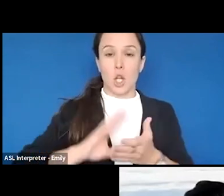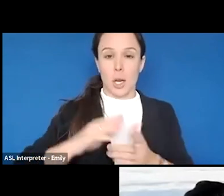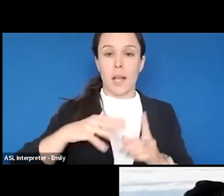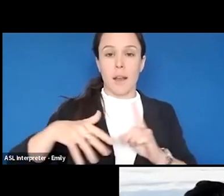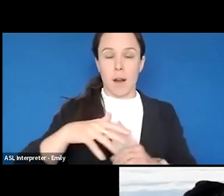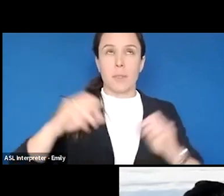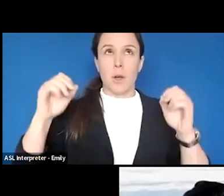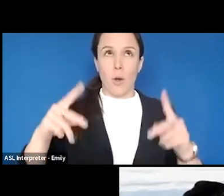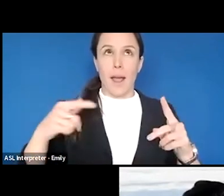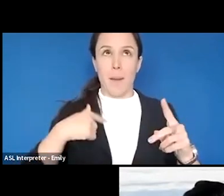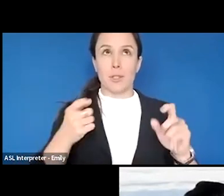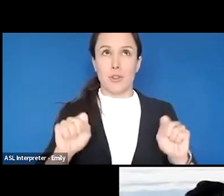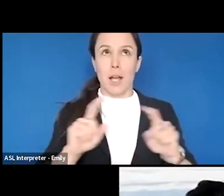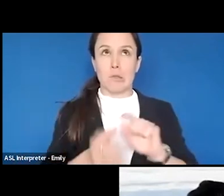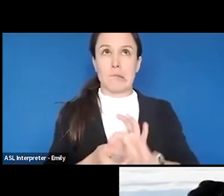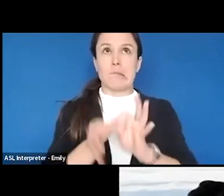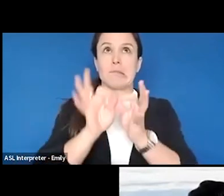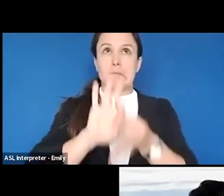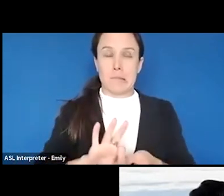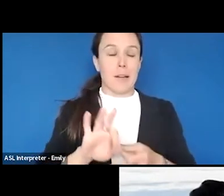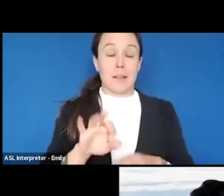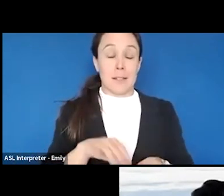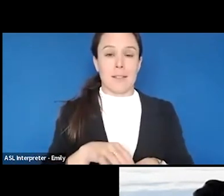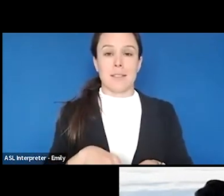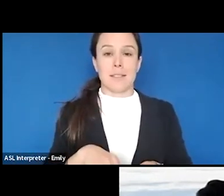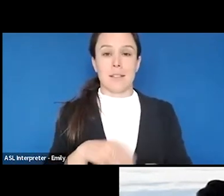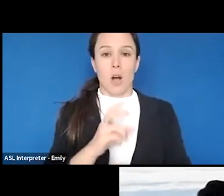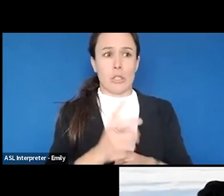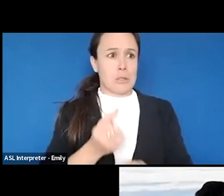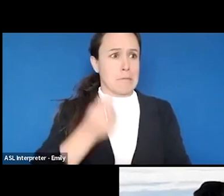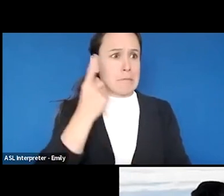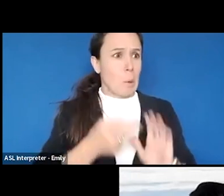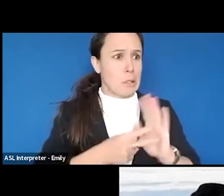to try to translate that because I had a lot of trouble understanding what was meant but I think